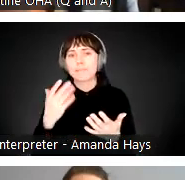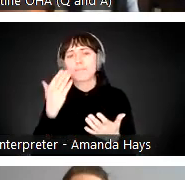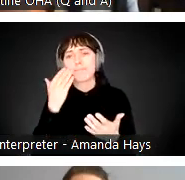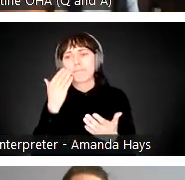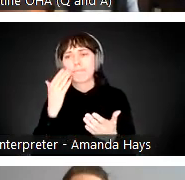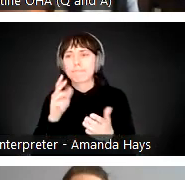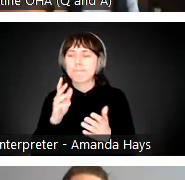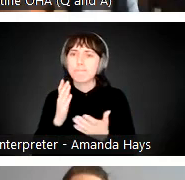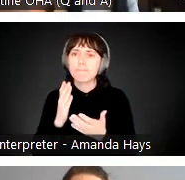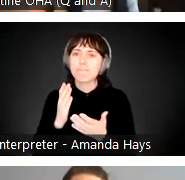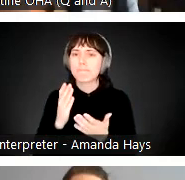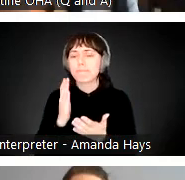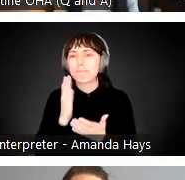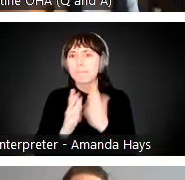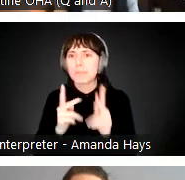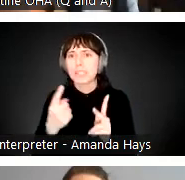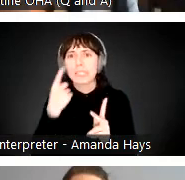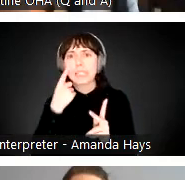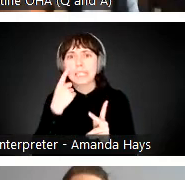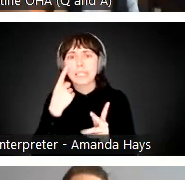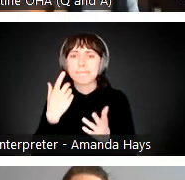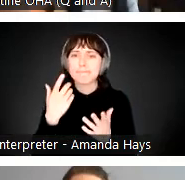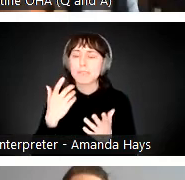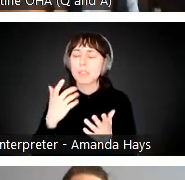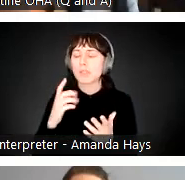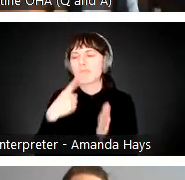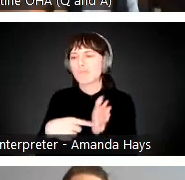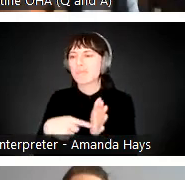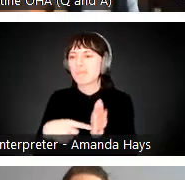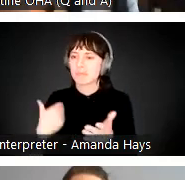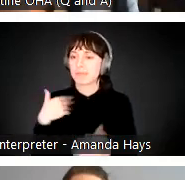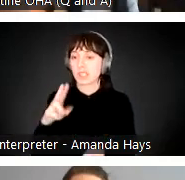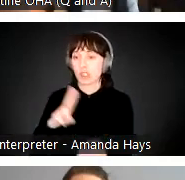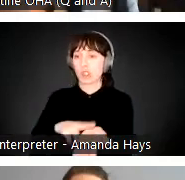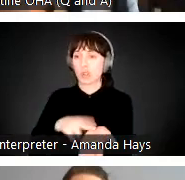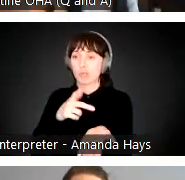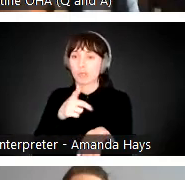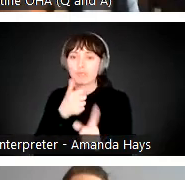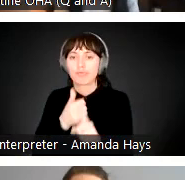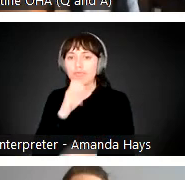dysautonomia- and I'll see a 55-year-old nurse who was never anxious before and